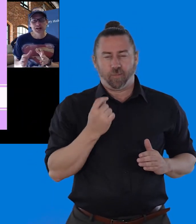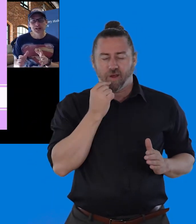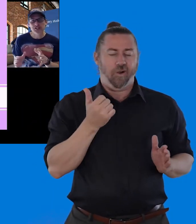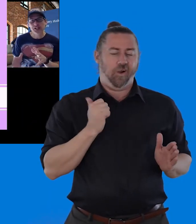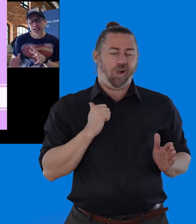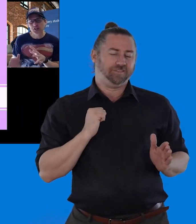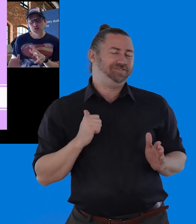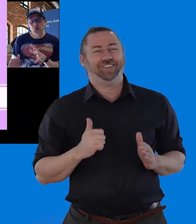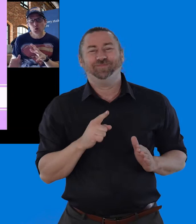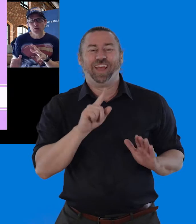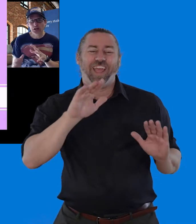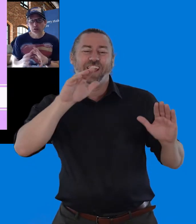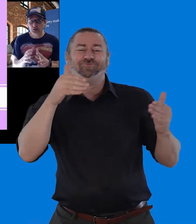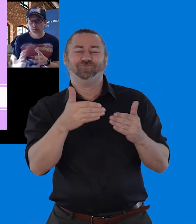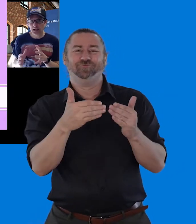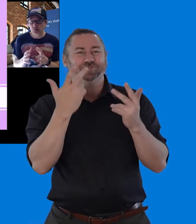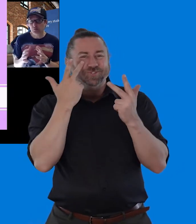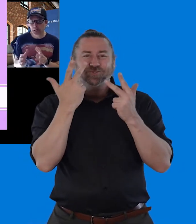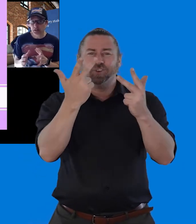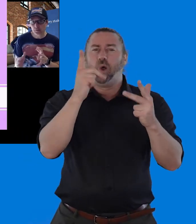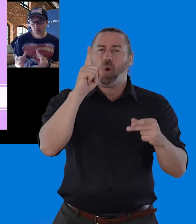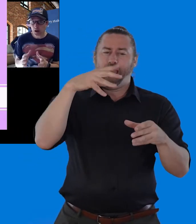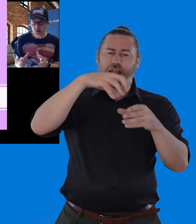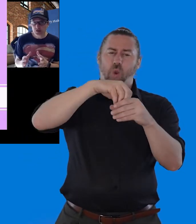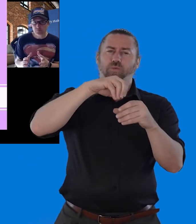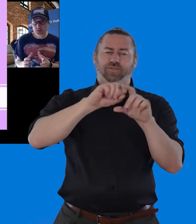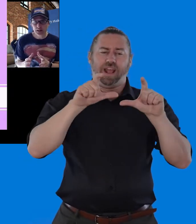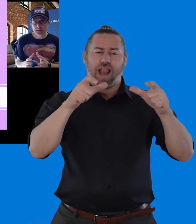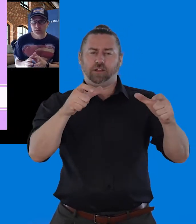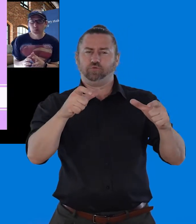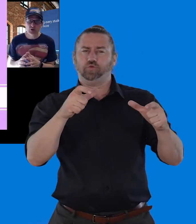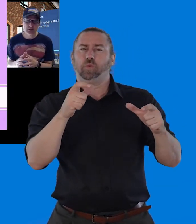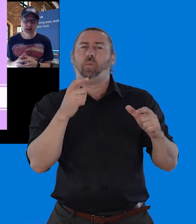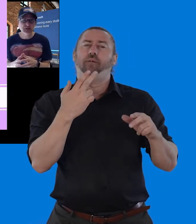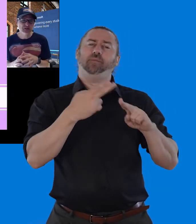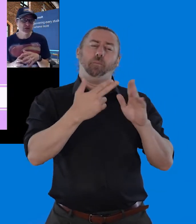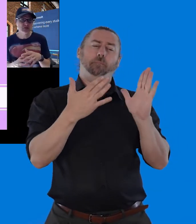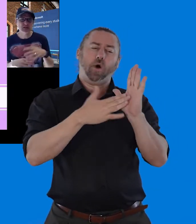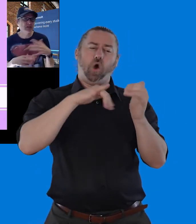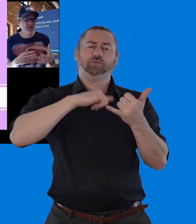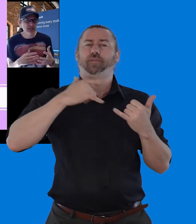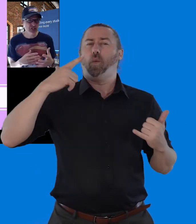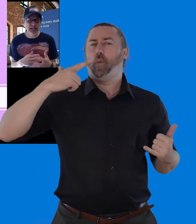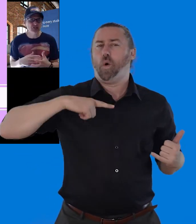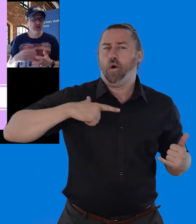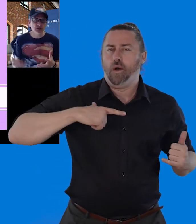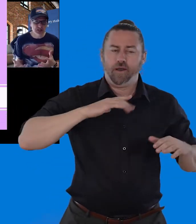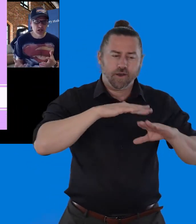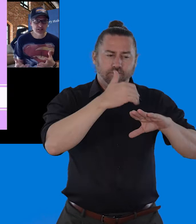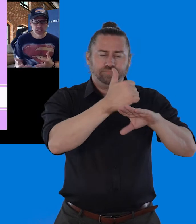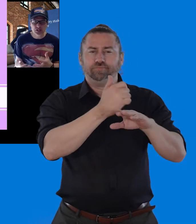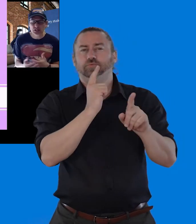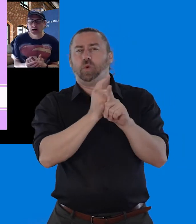Introduction into what the inclusive classroom means from a Microsoft perspective, and we talked about the difference between differentiation and personalization.